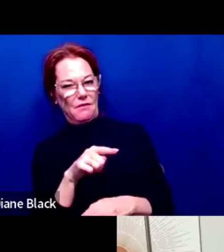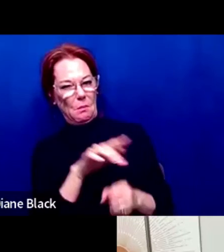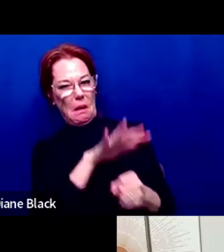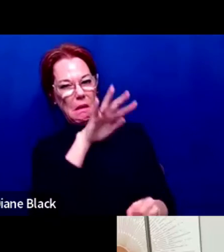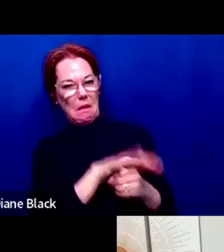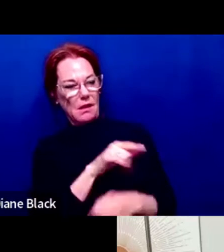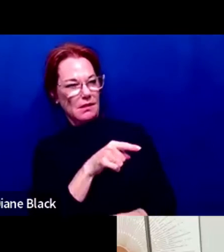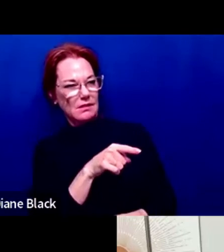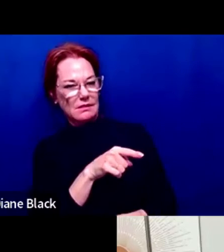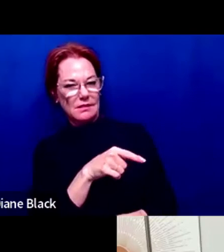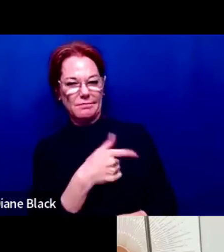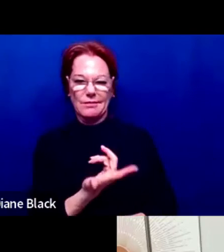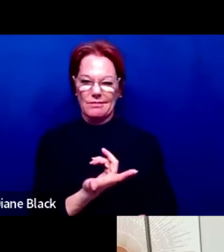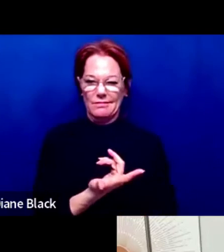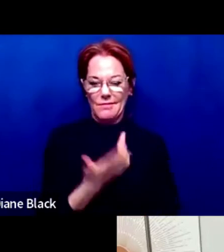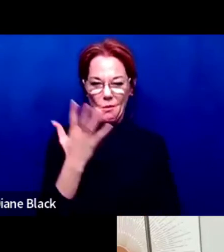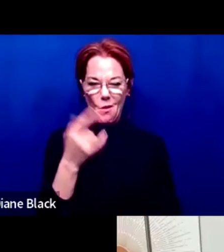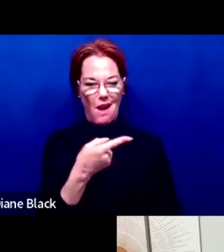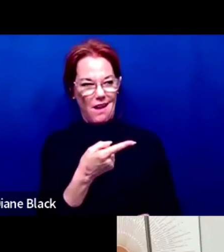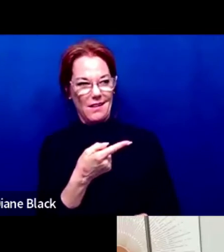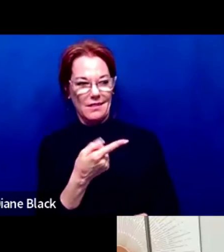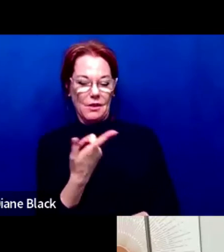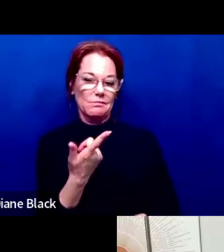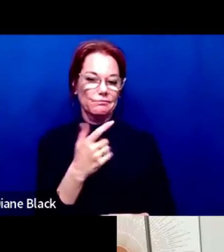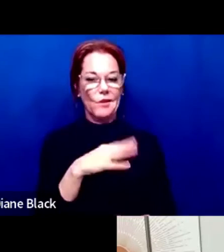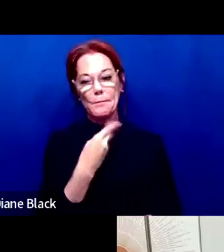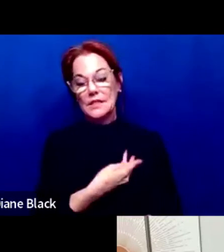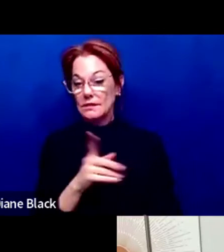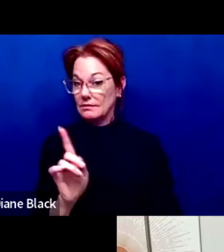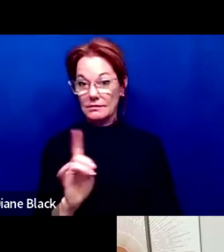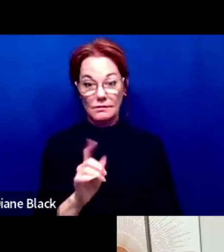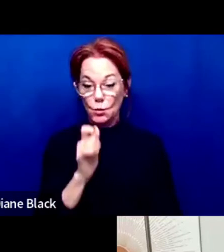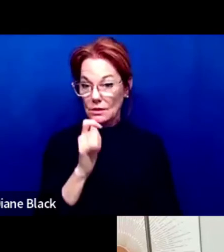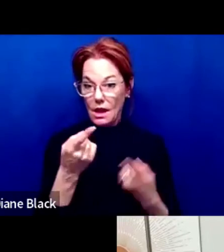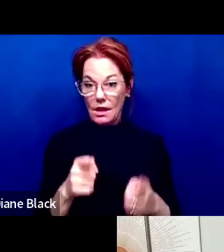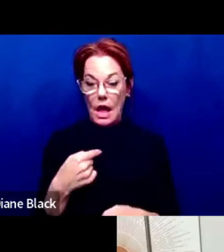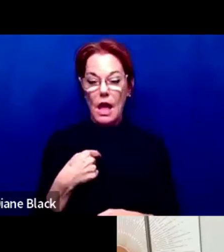just upset. But that really wasn't the case, I was just very reactive for some reason. Then I